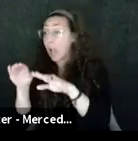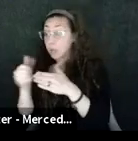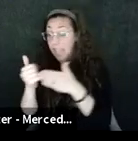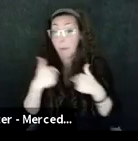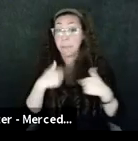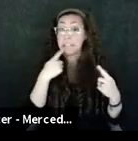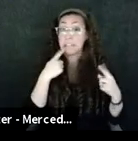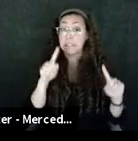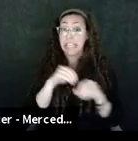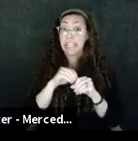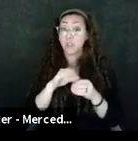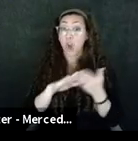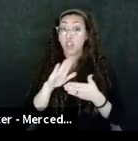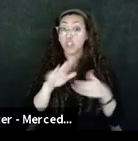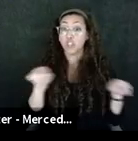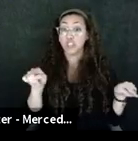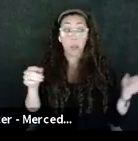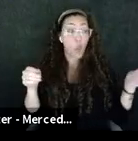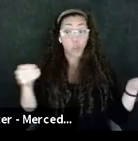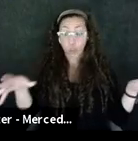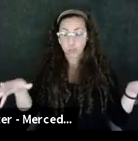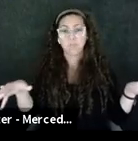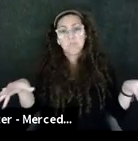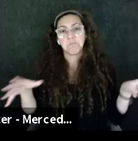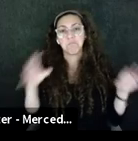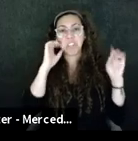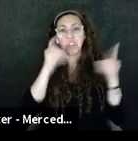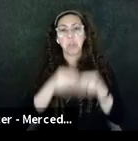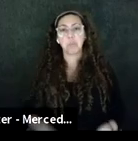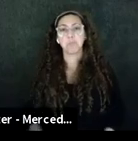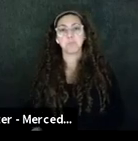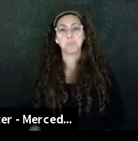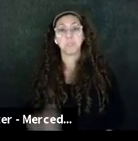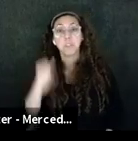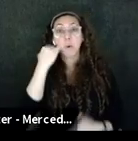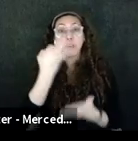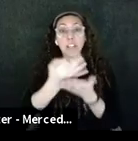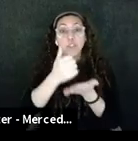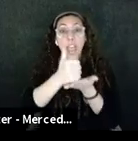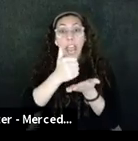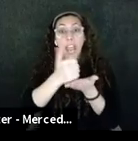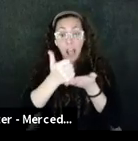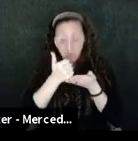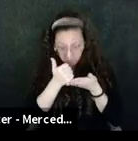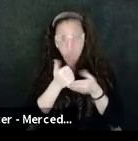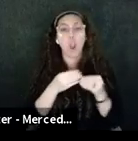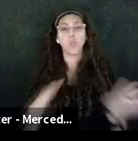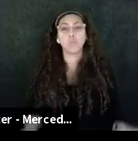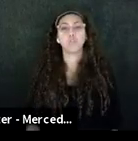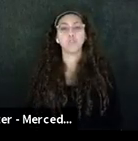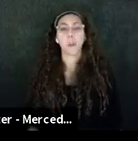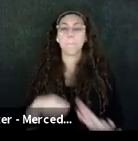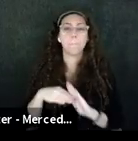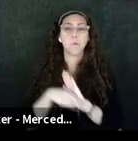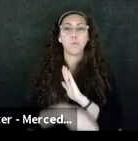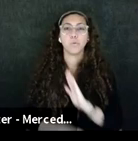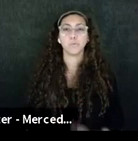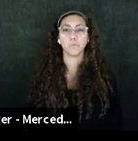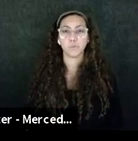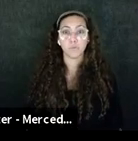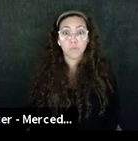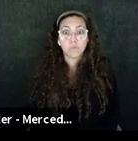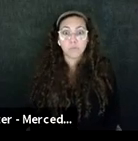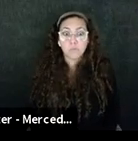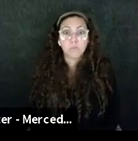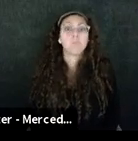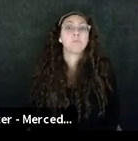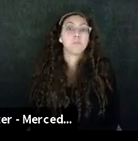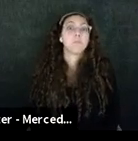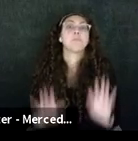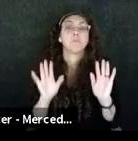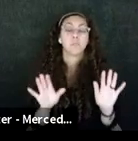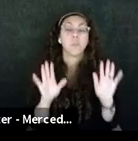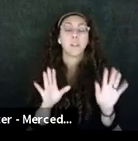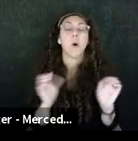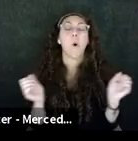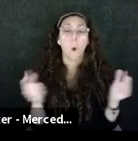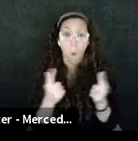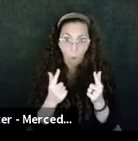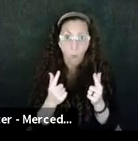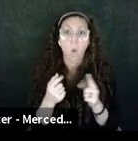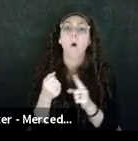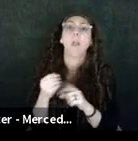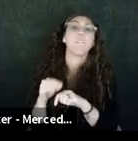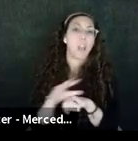Jason Williams: And if they got financial aid. I mean, it just really has a snowball effect on a lot of things for all of us, but even more so again it's amplified for folks who are already struggling